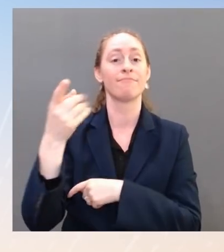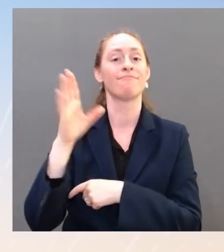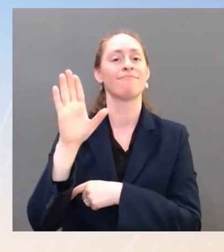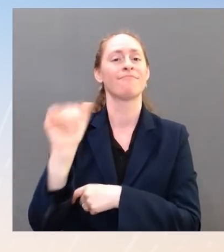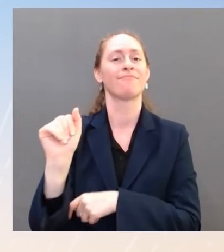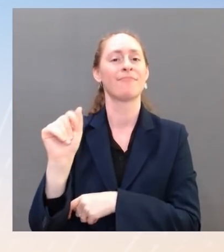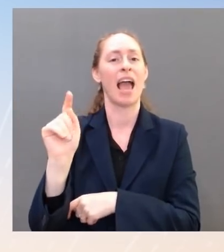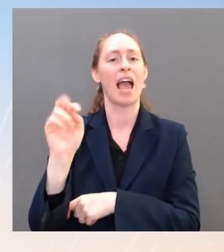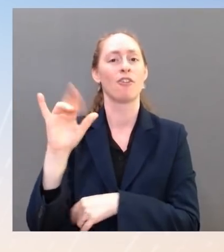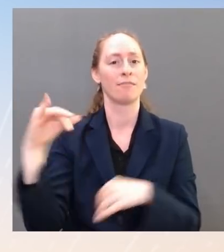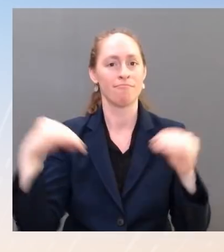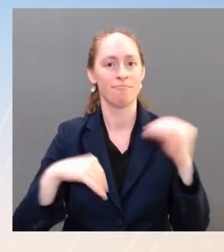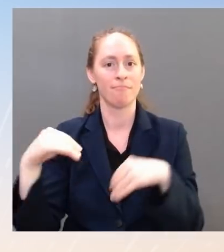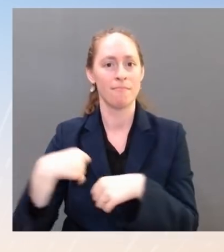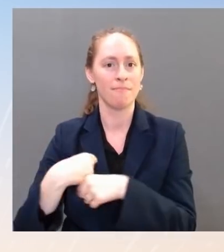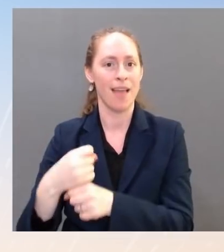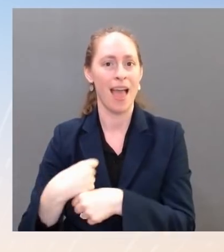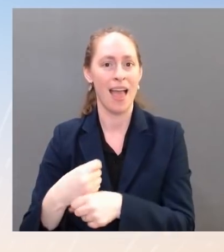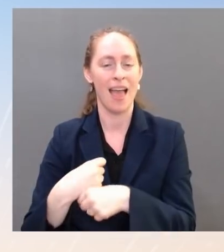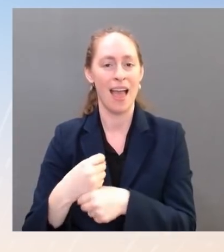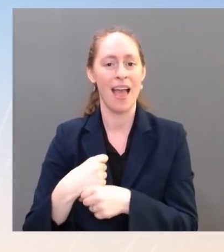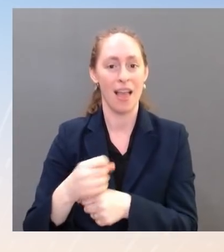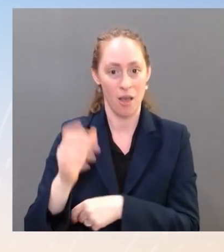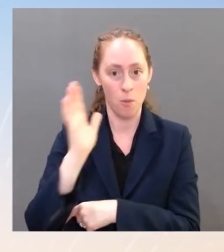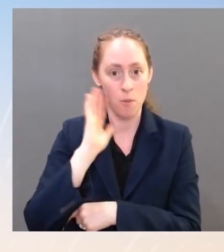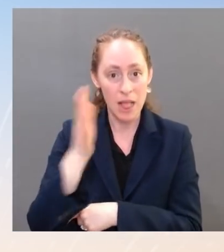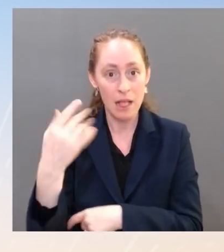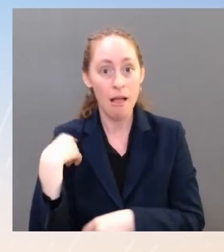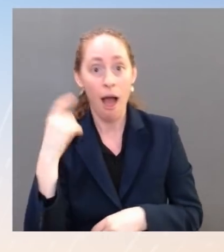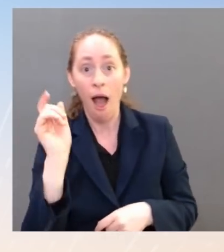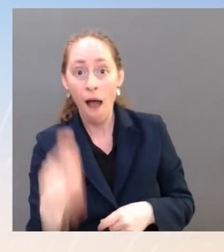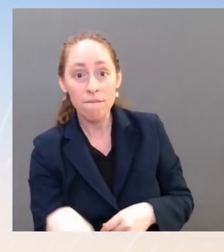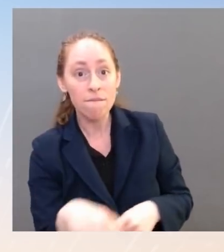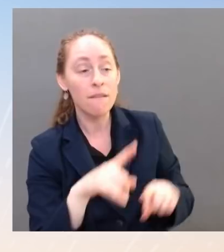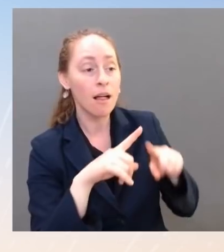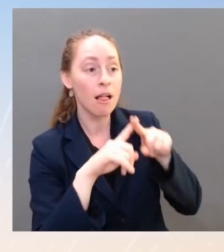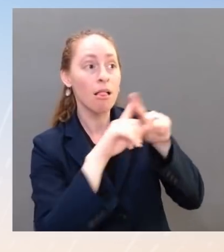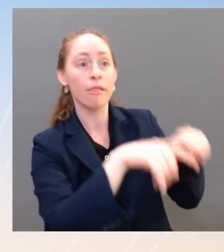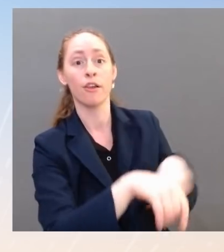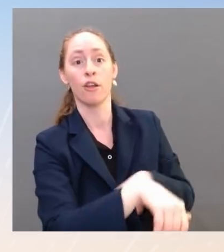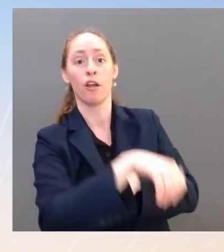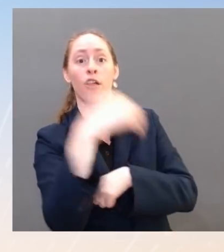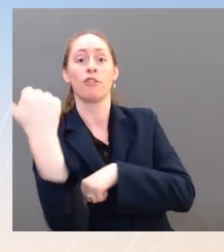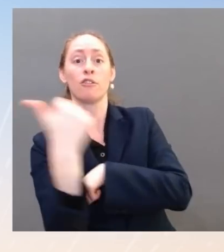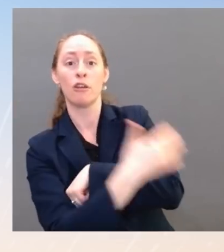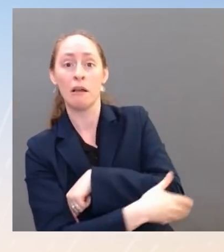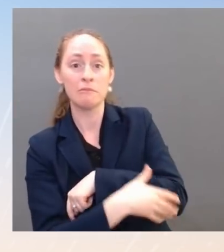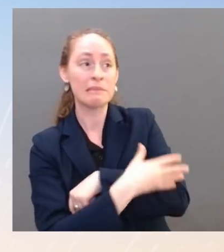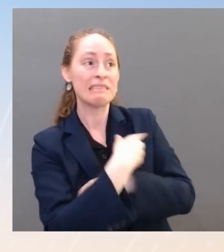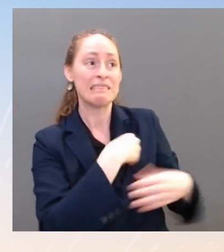from our economic or global competitors that we are building that at home. And that includes battery recycling,